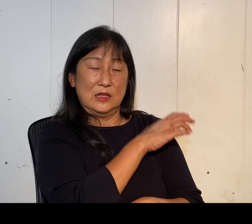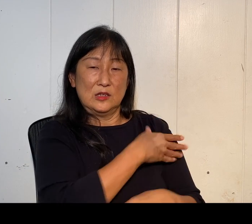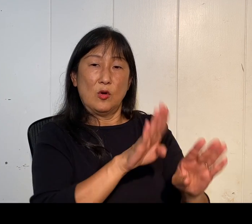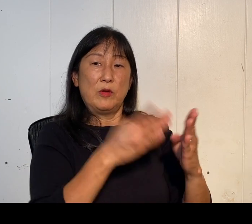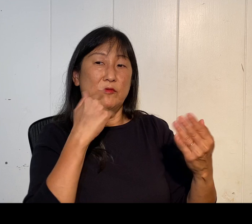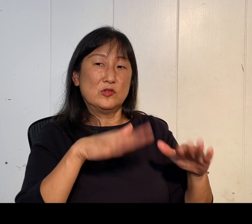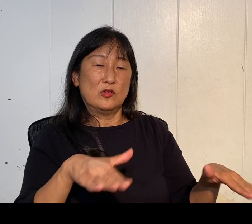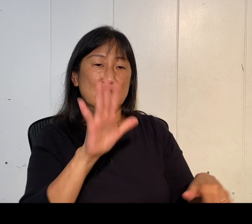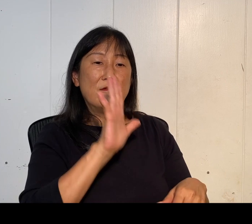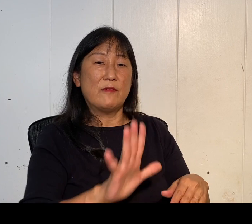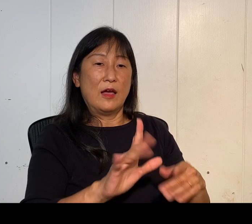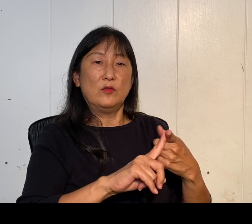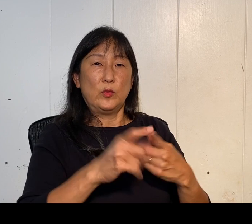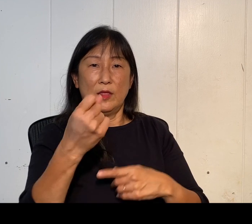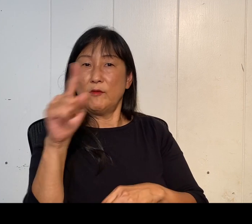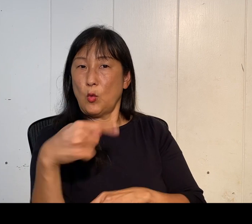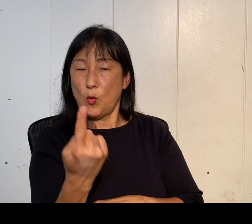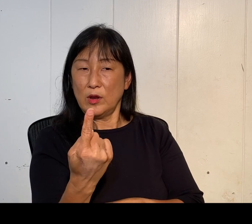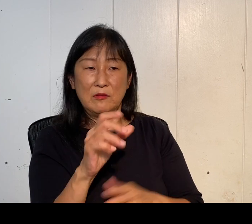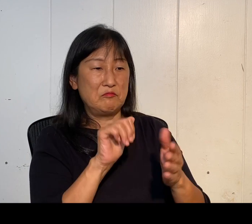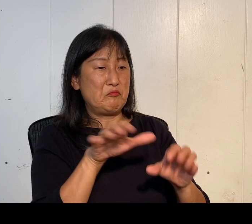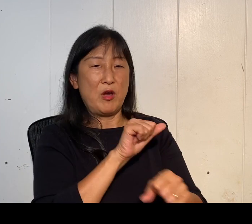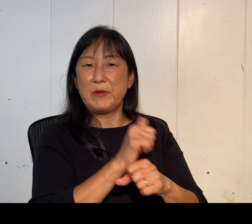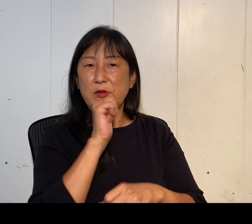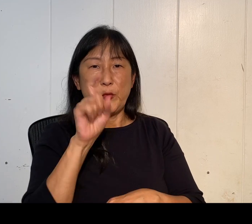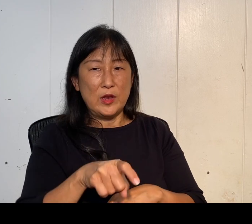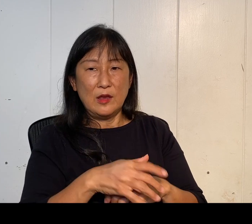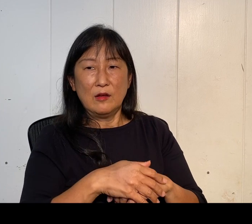These clinics will be open to children ages 5-11 only. No appointments are needed